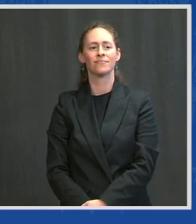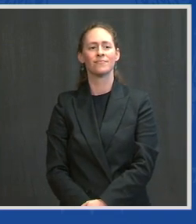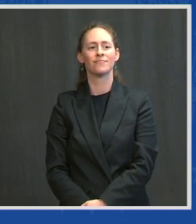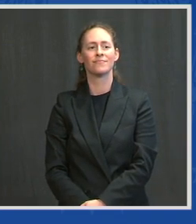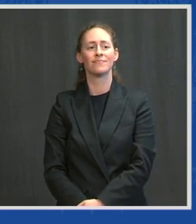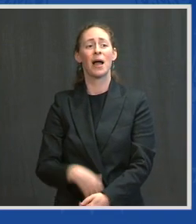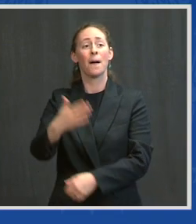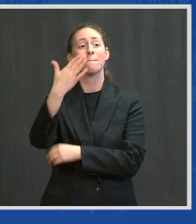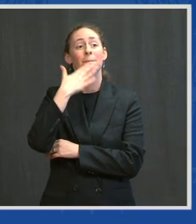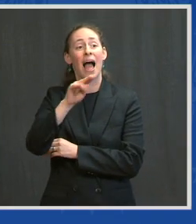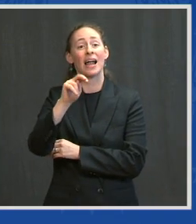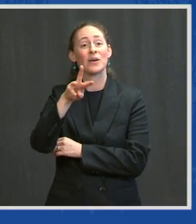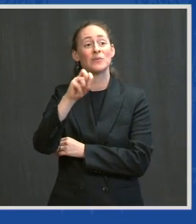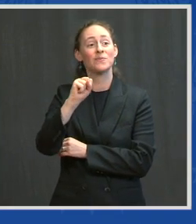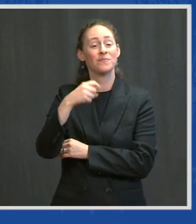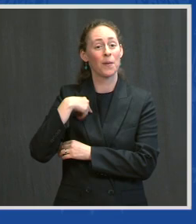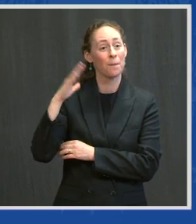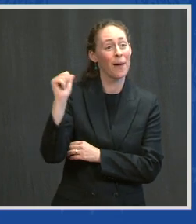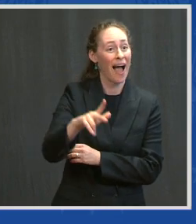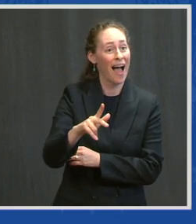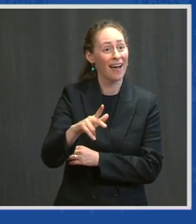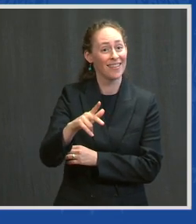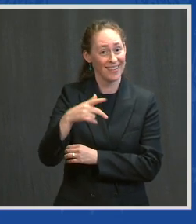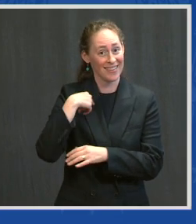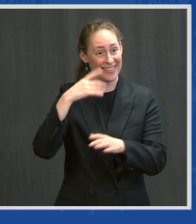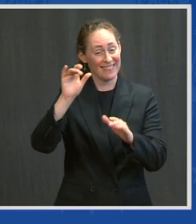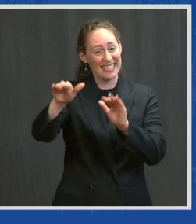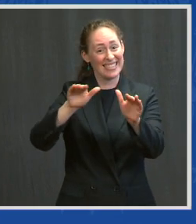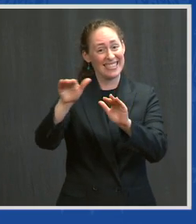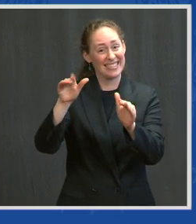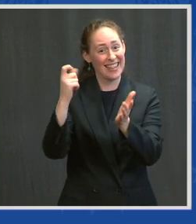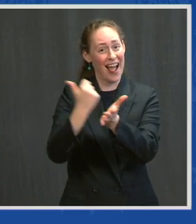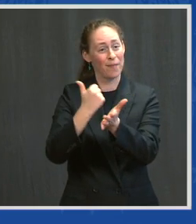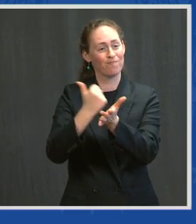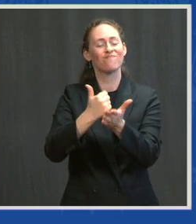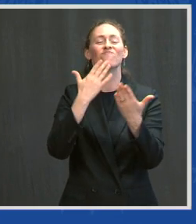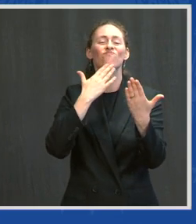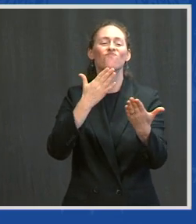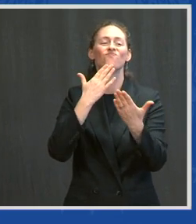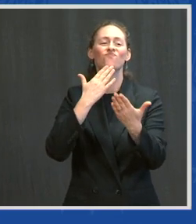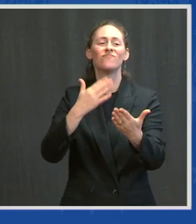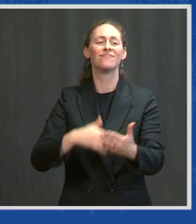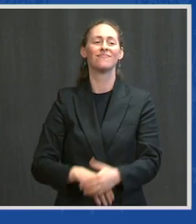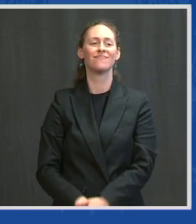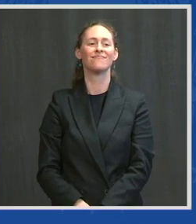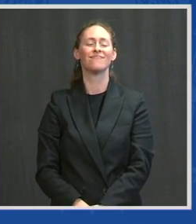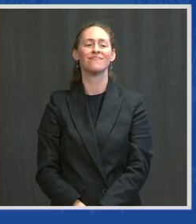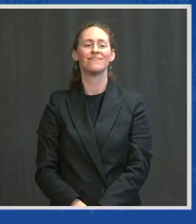I need your continued help. So, thank you very, very much. And, General, thank you. Appreciate it. The Press: Mr. President, are you still holding out hope